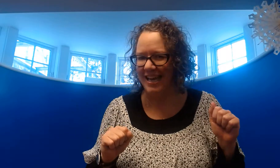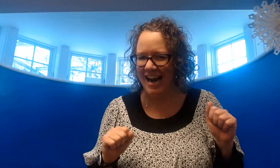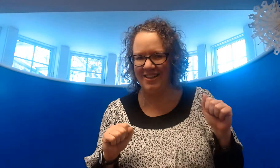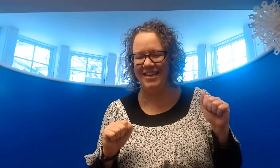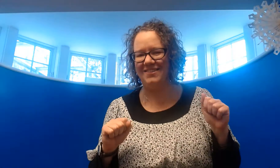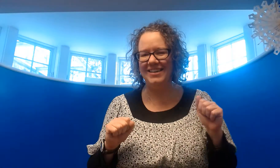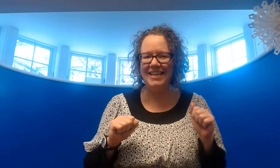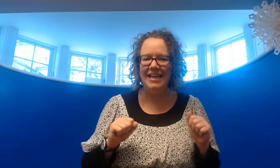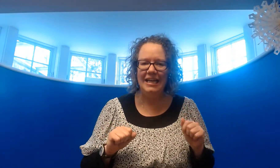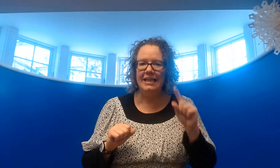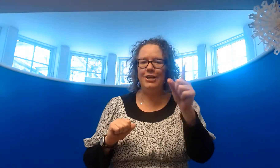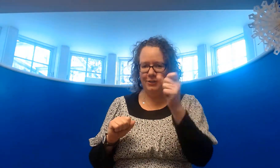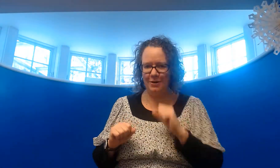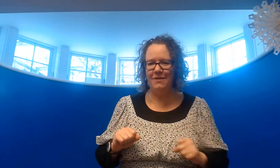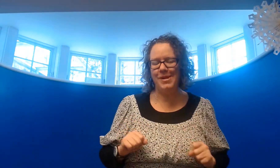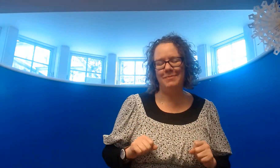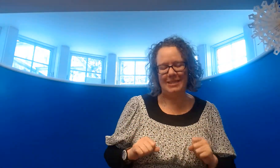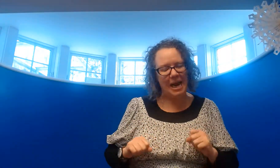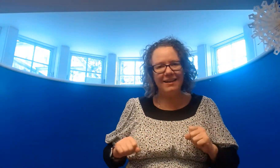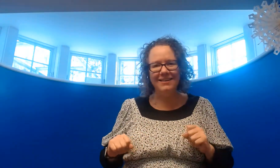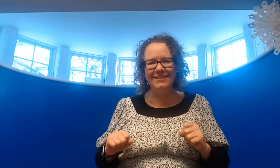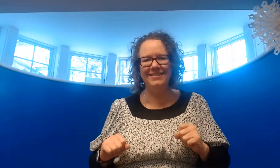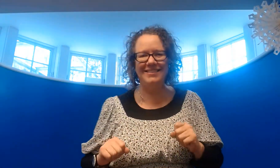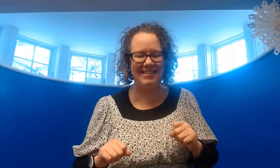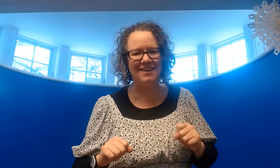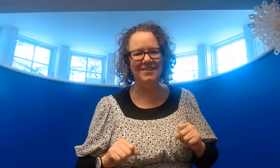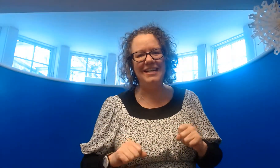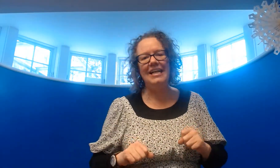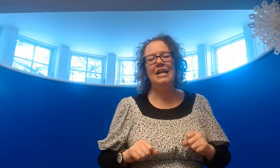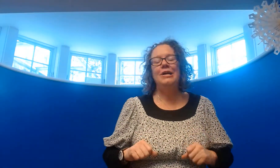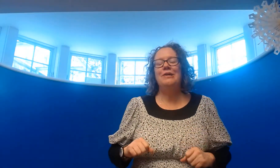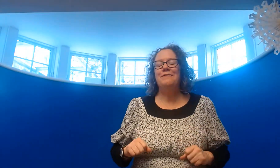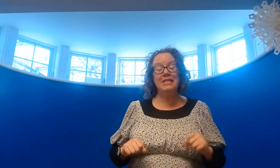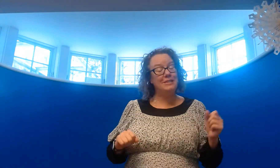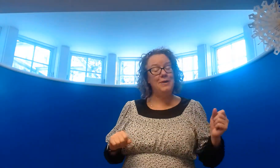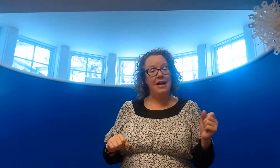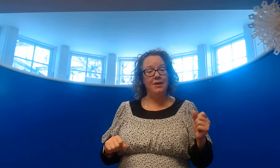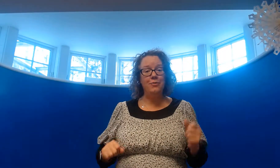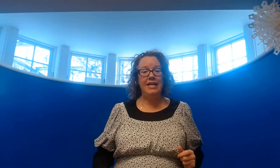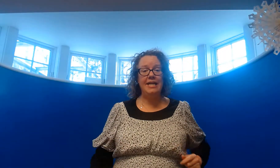to get all the way through it. You'll know if I make a mistake. So for this one we need